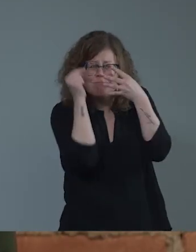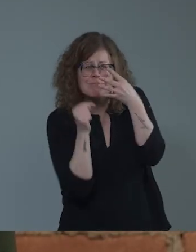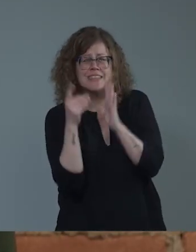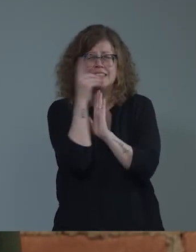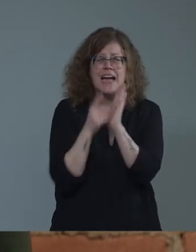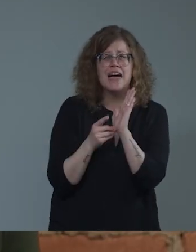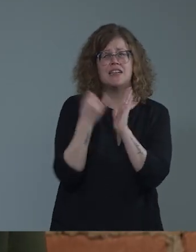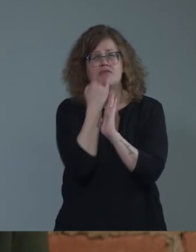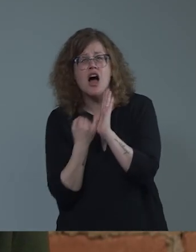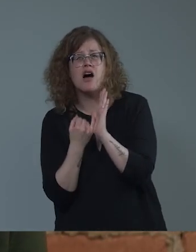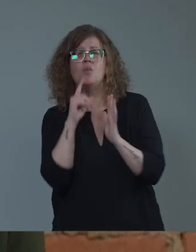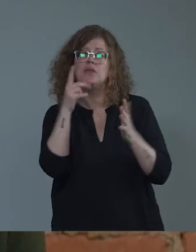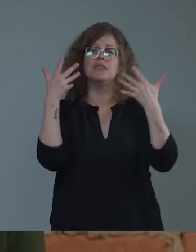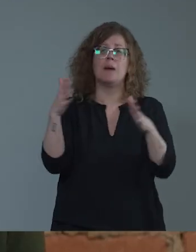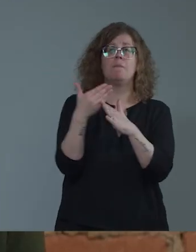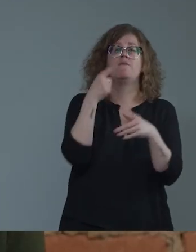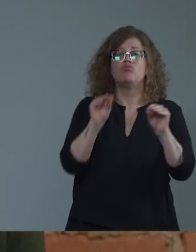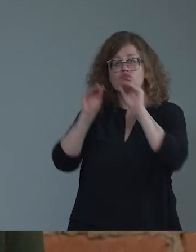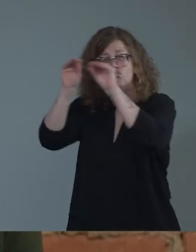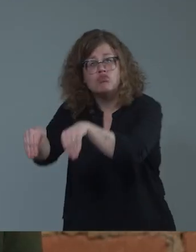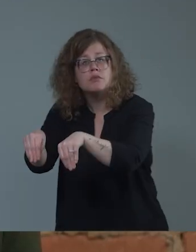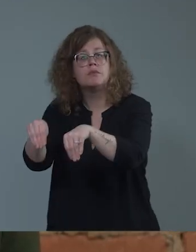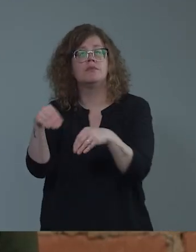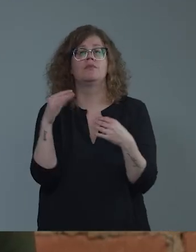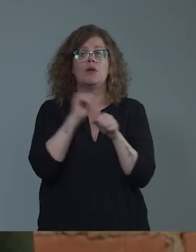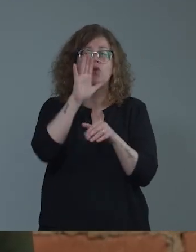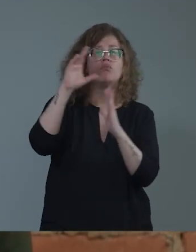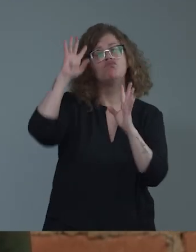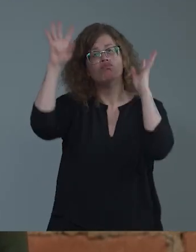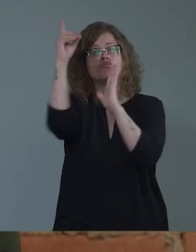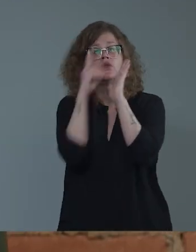particularly when you're thinking about the life cycle and the future planning for your artwork,